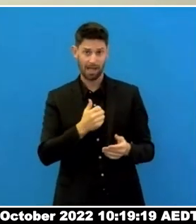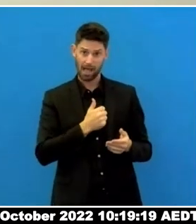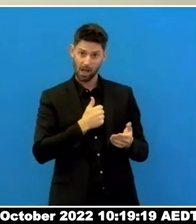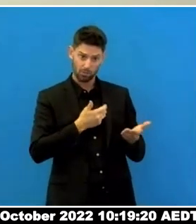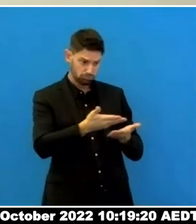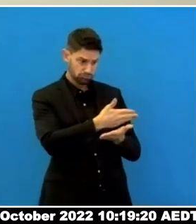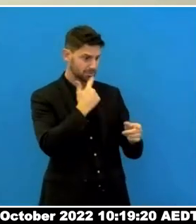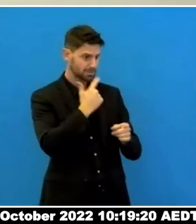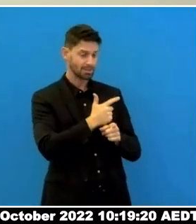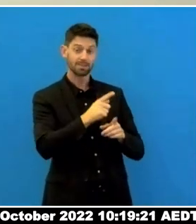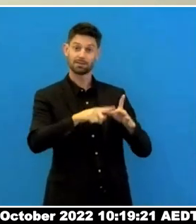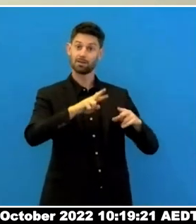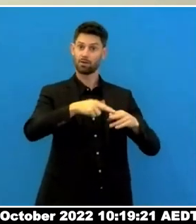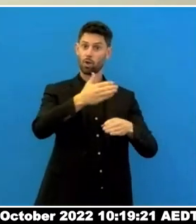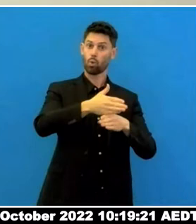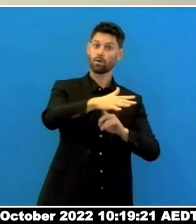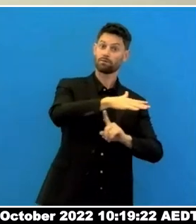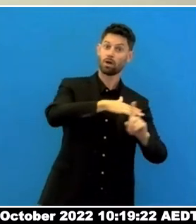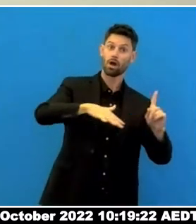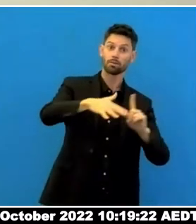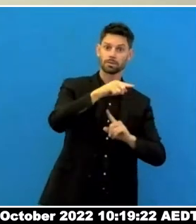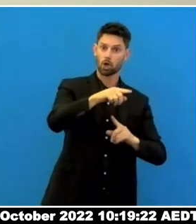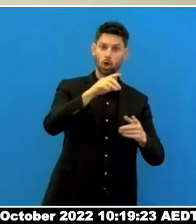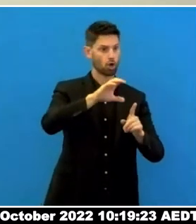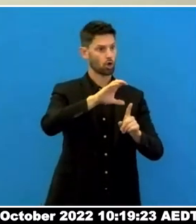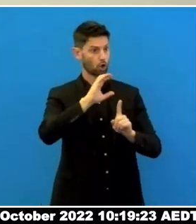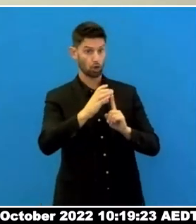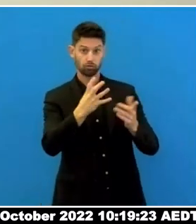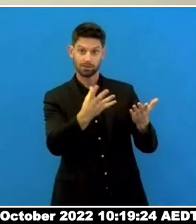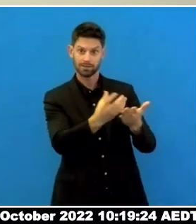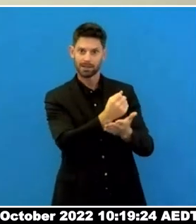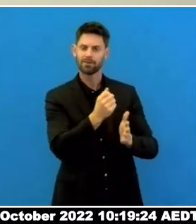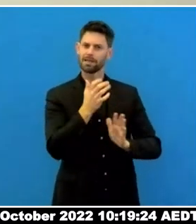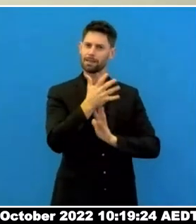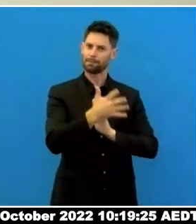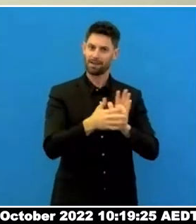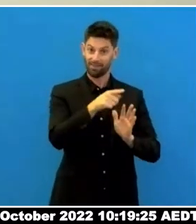provides the necessary groundwork for culturally safe service delivery.